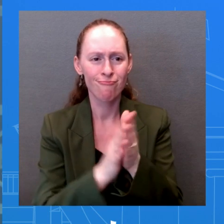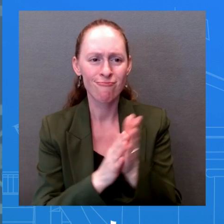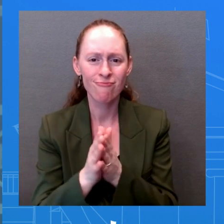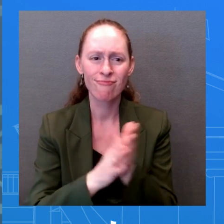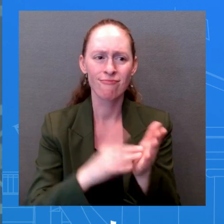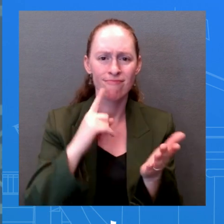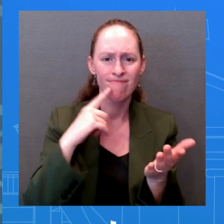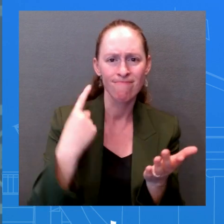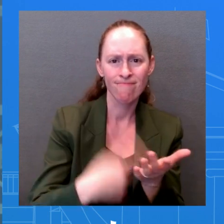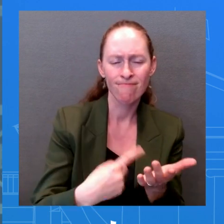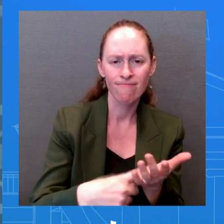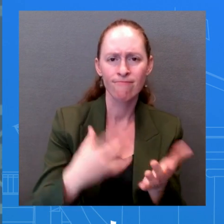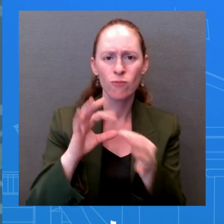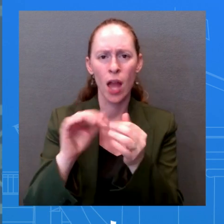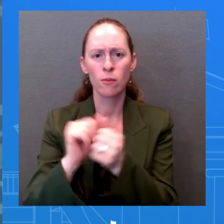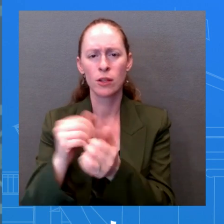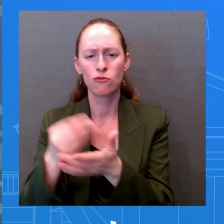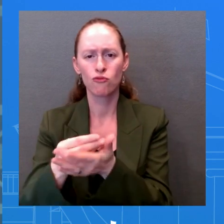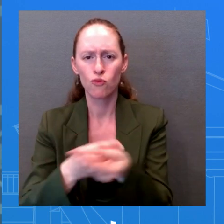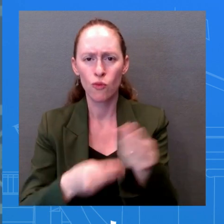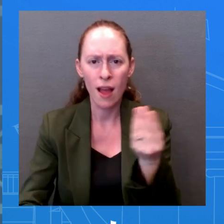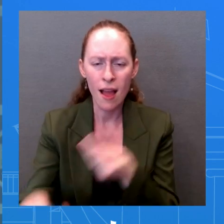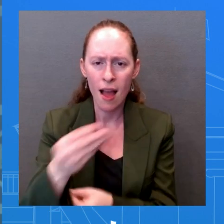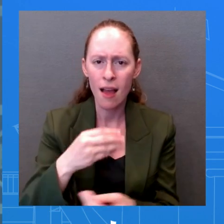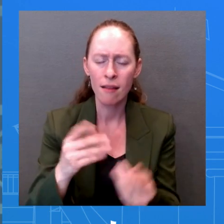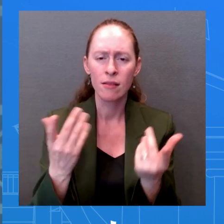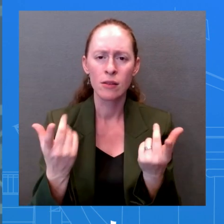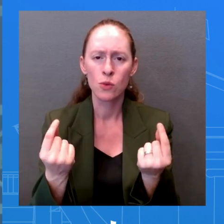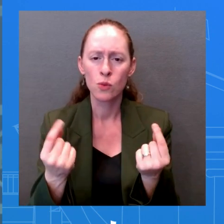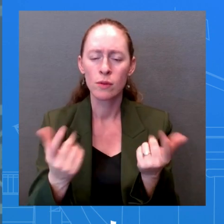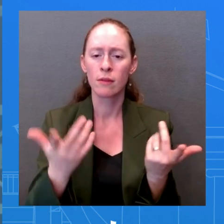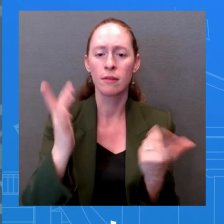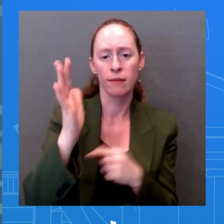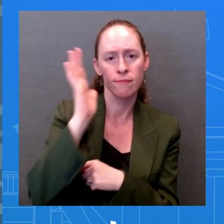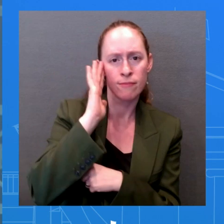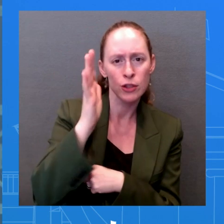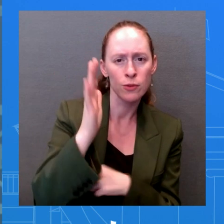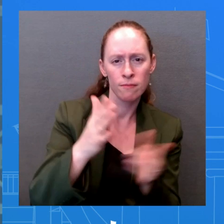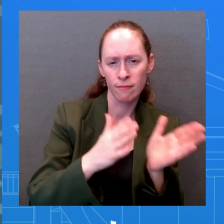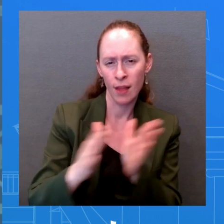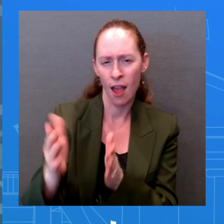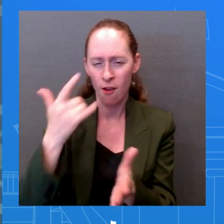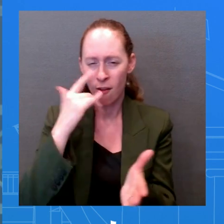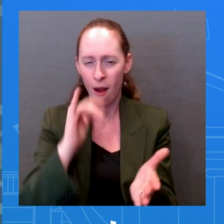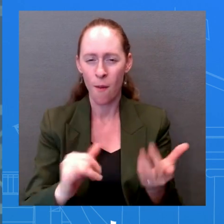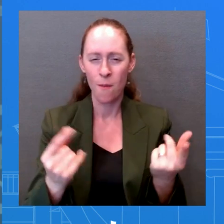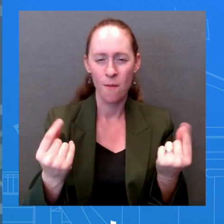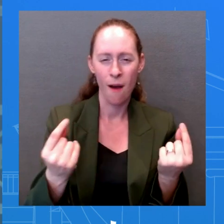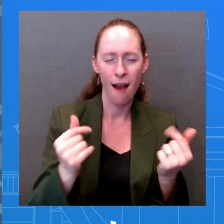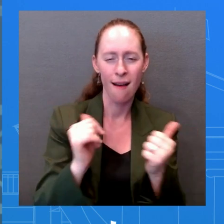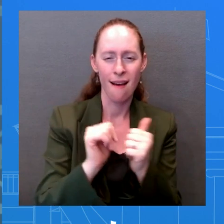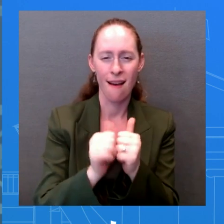South Africans -- pardon me -- and Americans, and other pressing global challenges. In addition, Vice President Harris